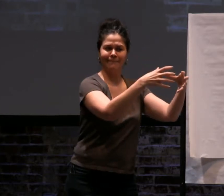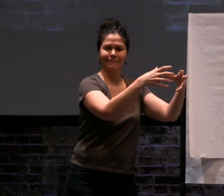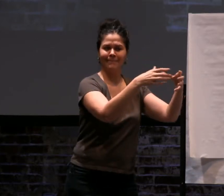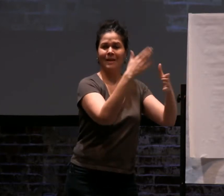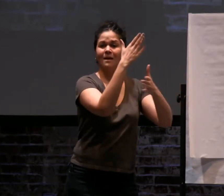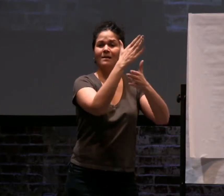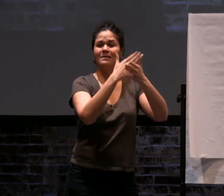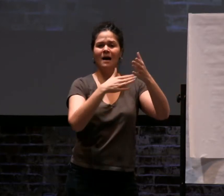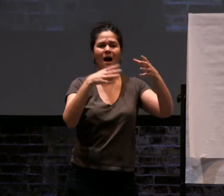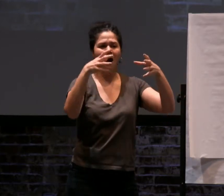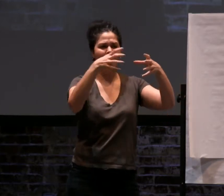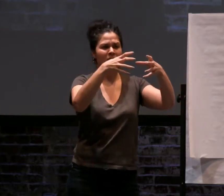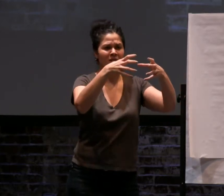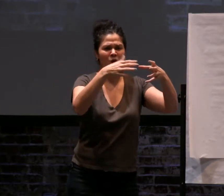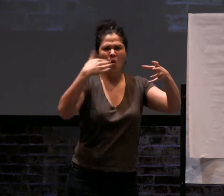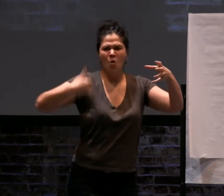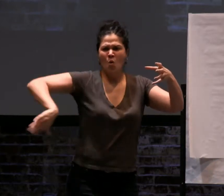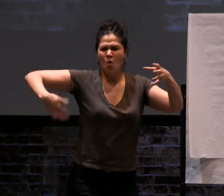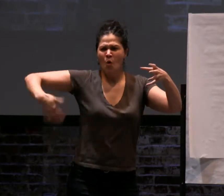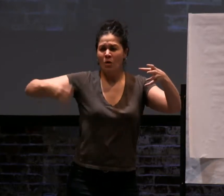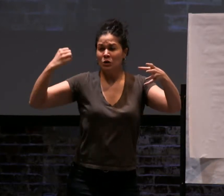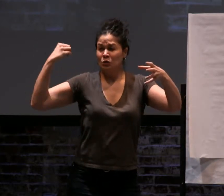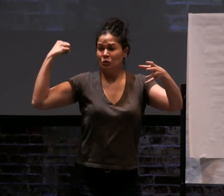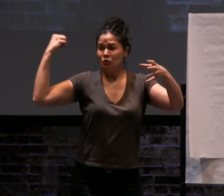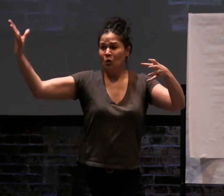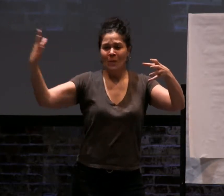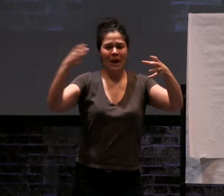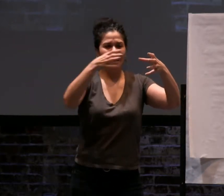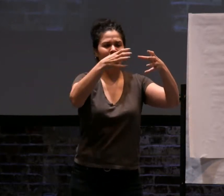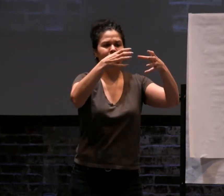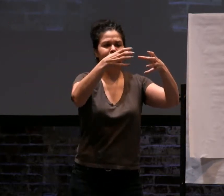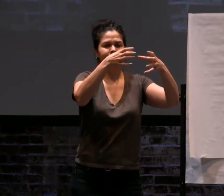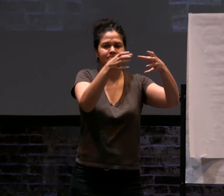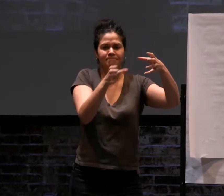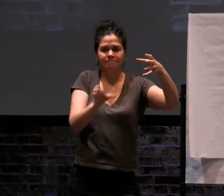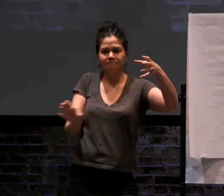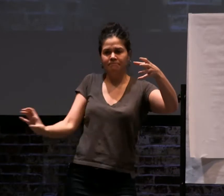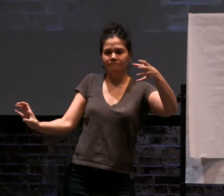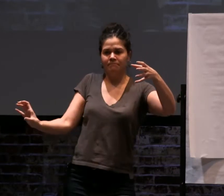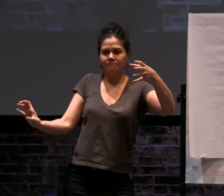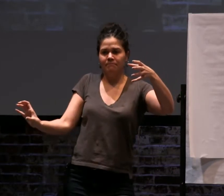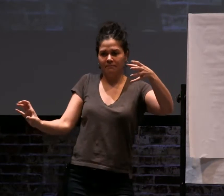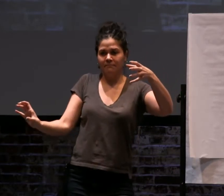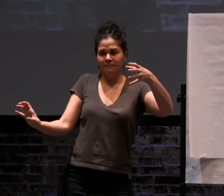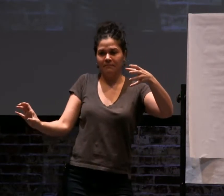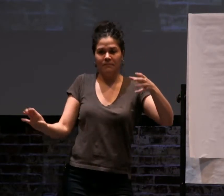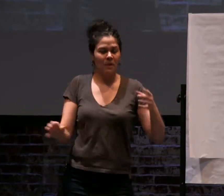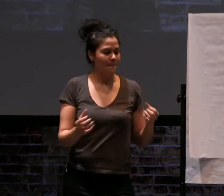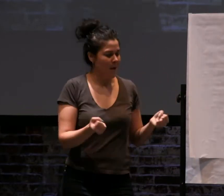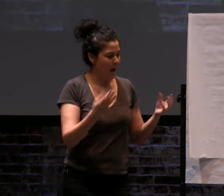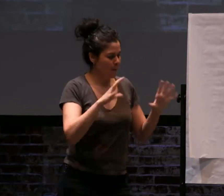and those can be consolidated into one group. If a group becomes too big